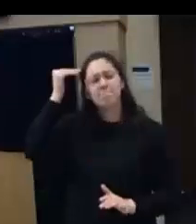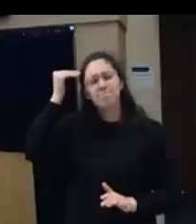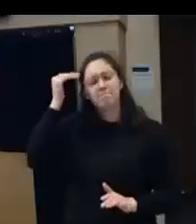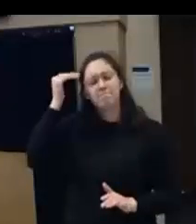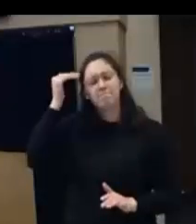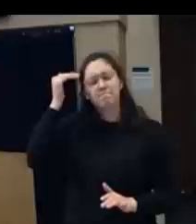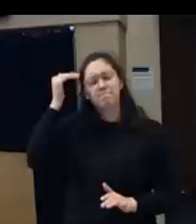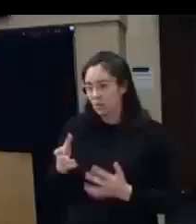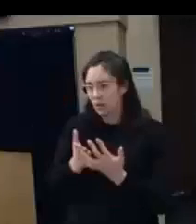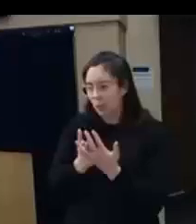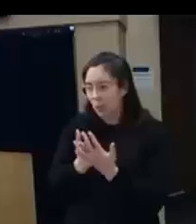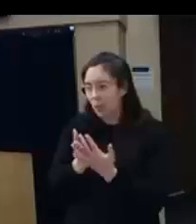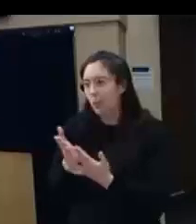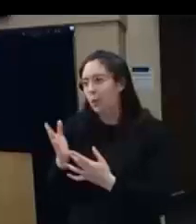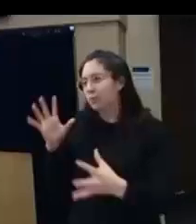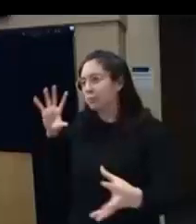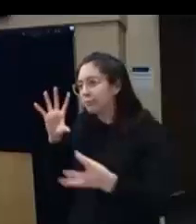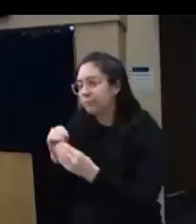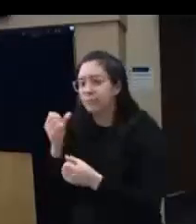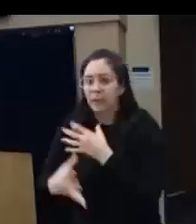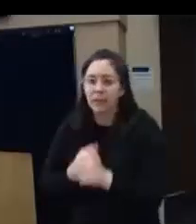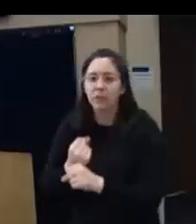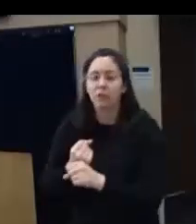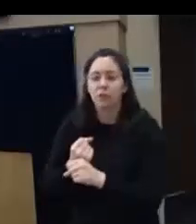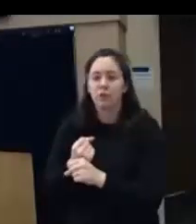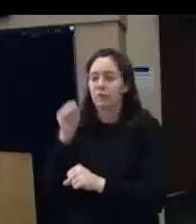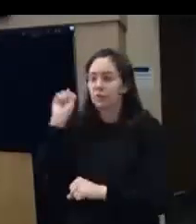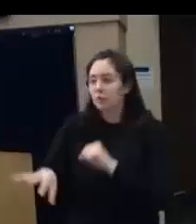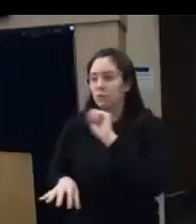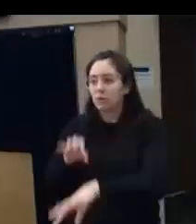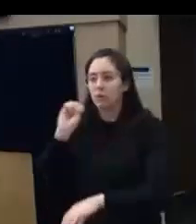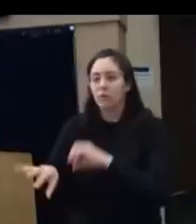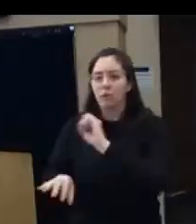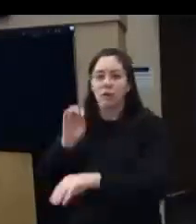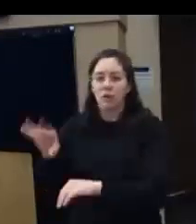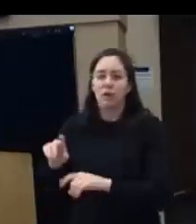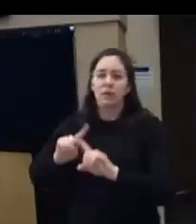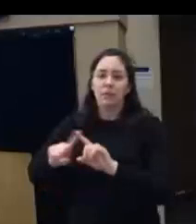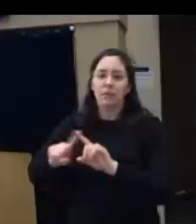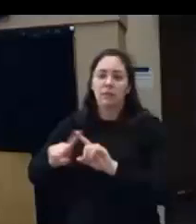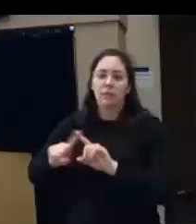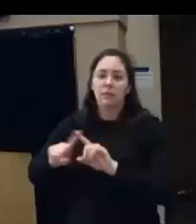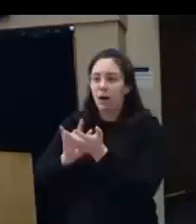for three four decades you know just bombarded with medical um adversities that like for them